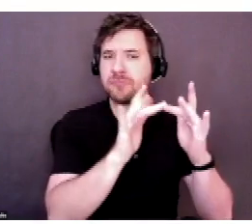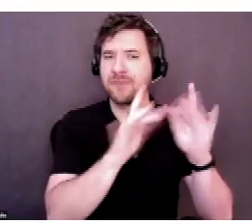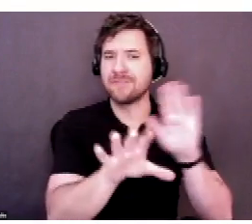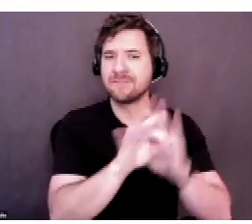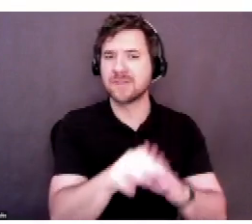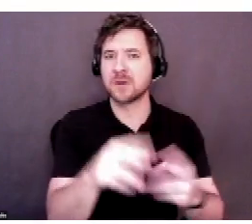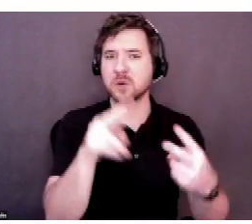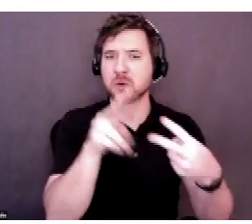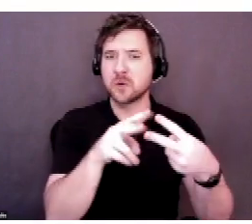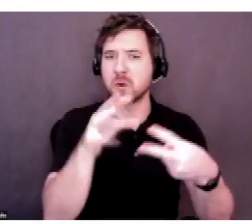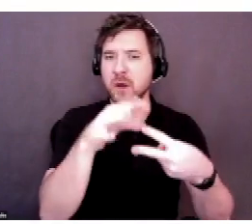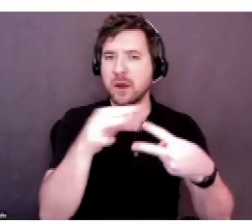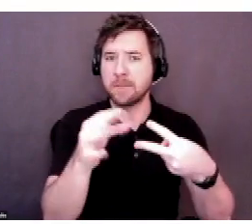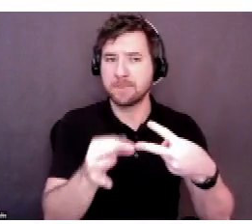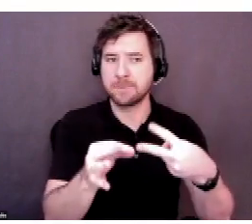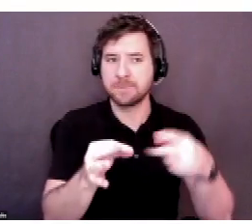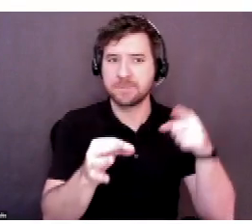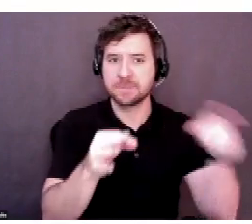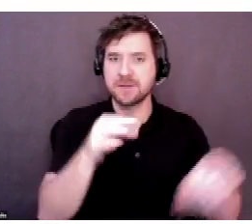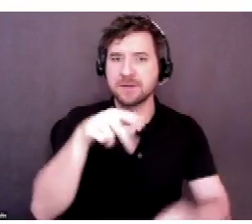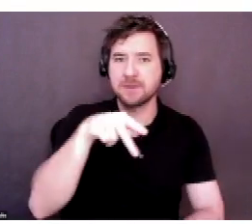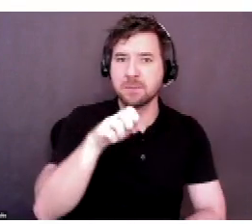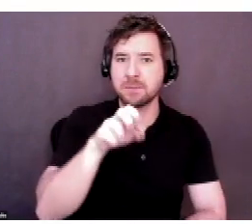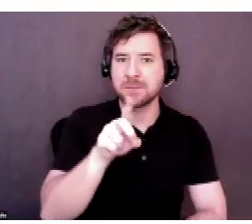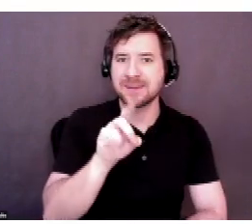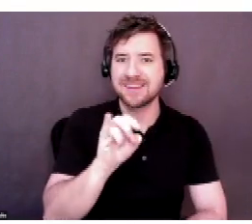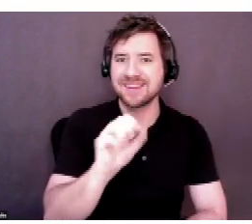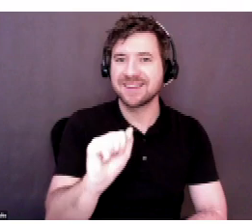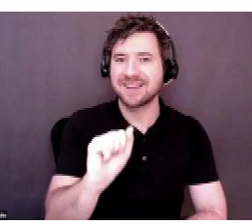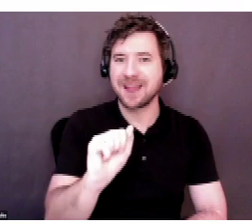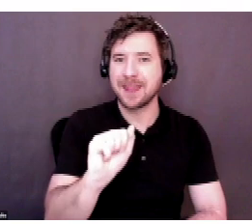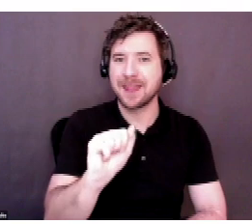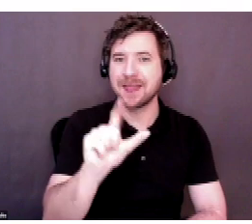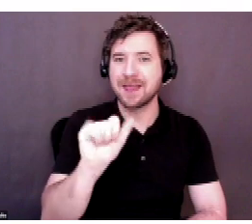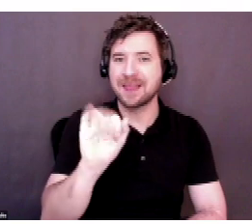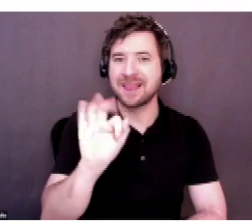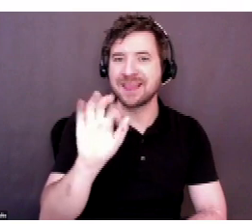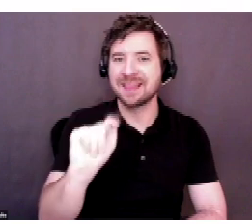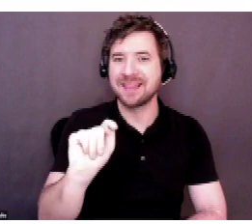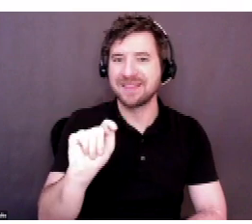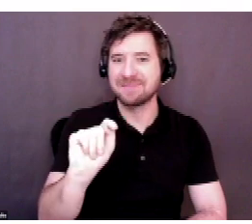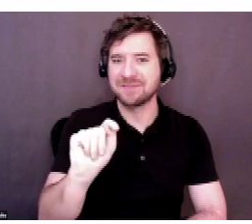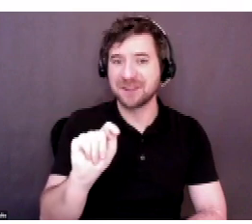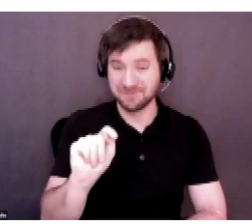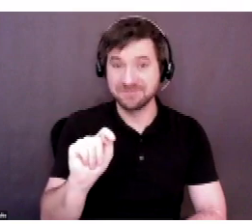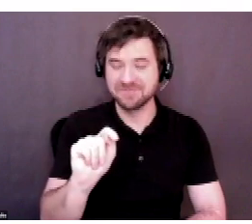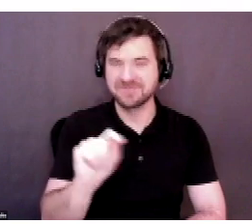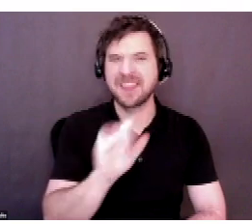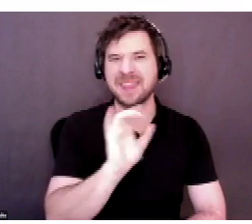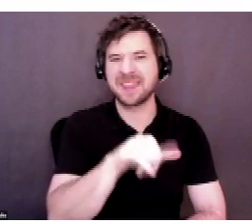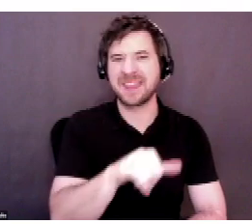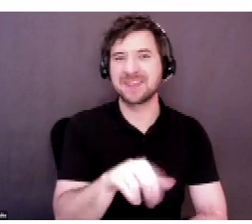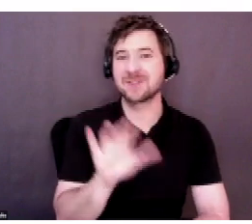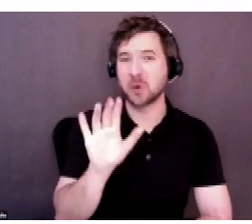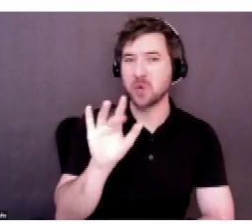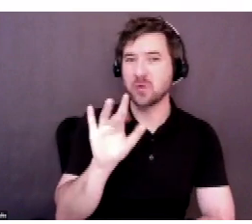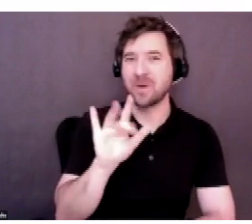I found the pedia lift crib, which retails for $25,000 They don't put